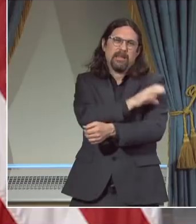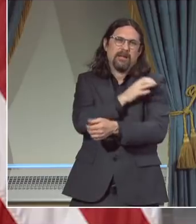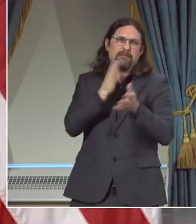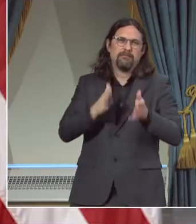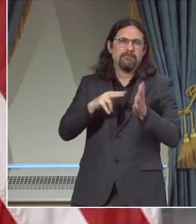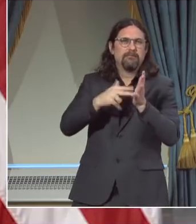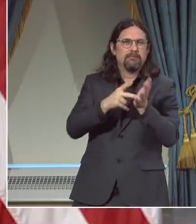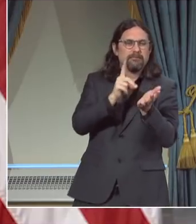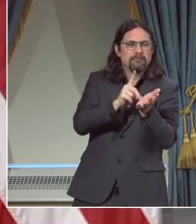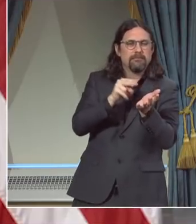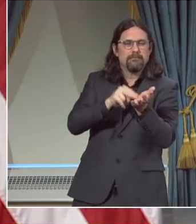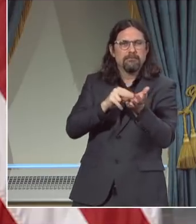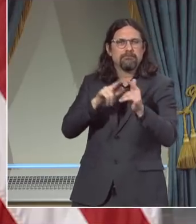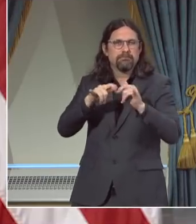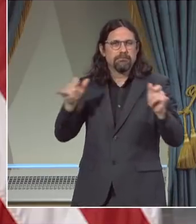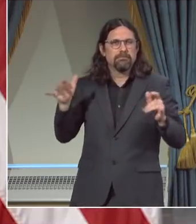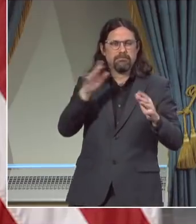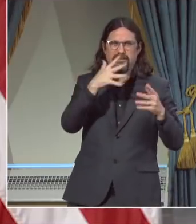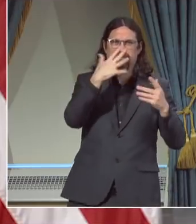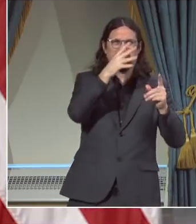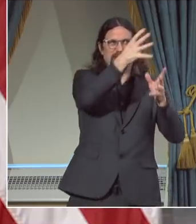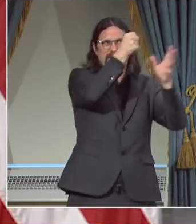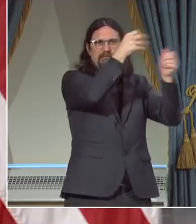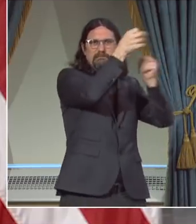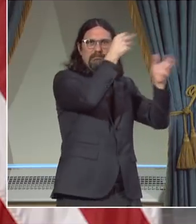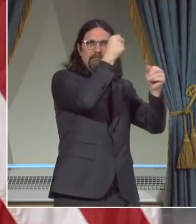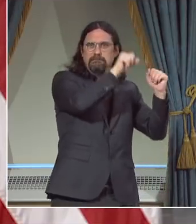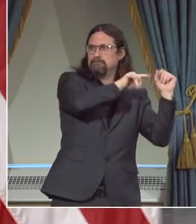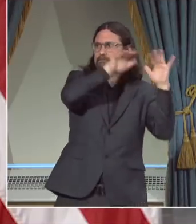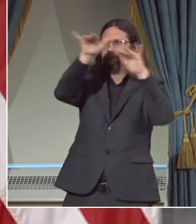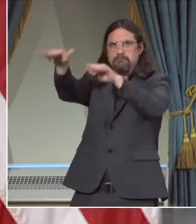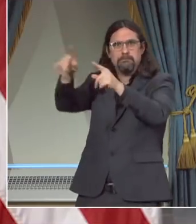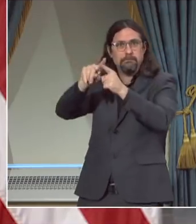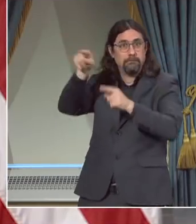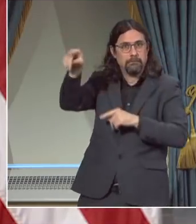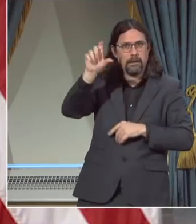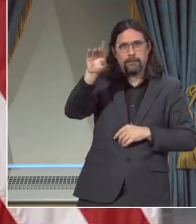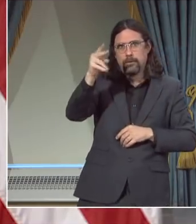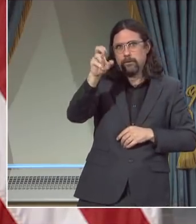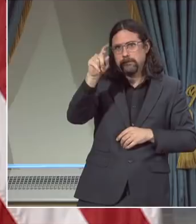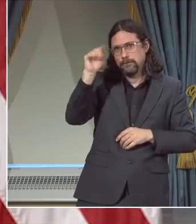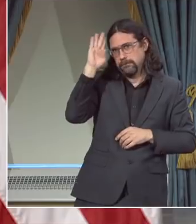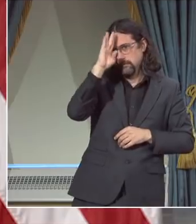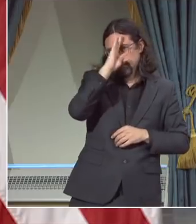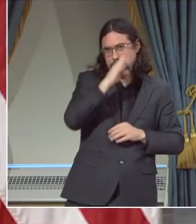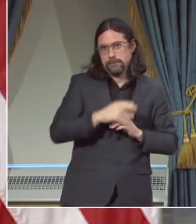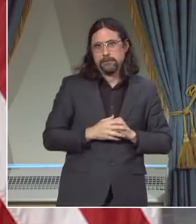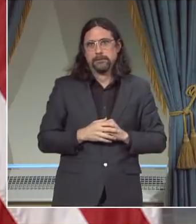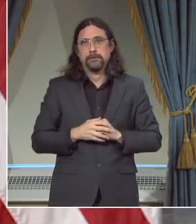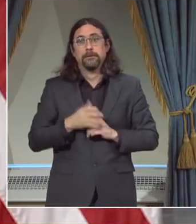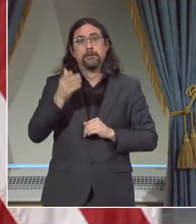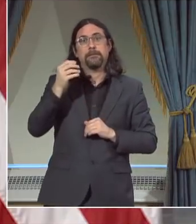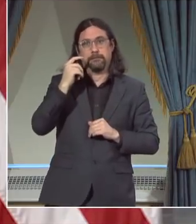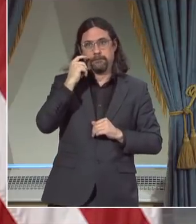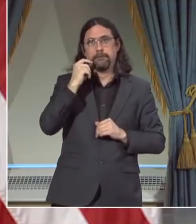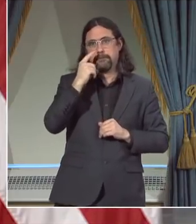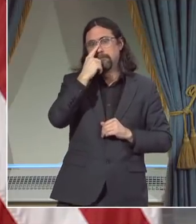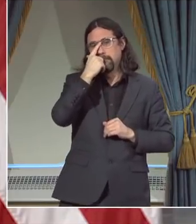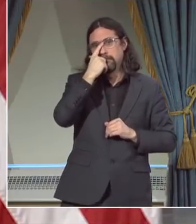100 NURSES THIS WEEKEND ALNEO. IN ADDITION